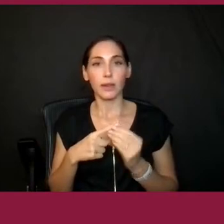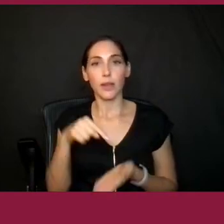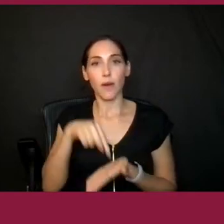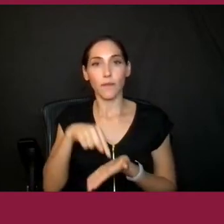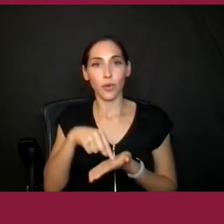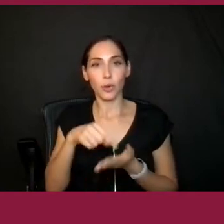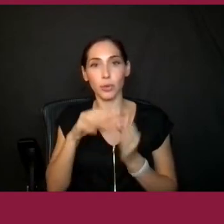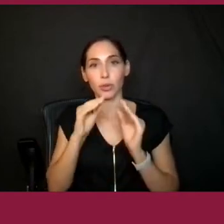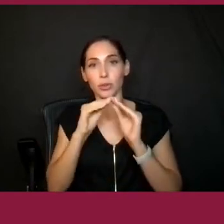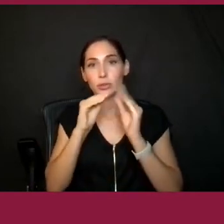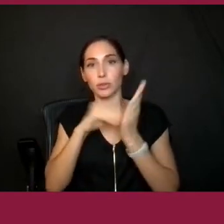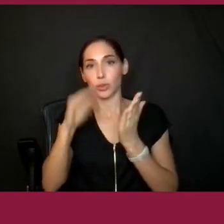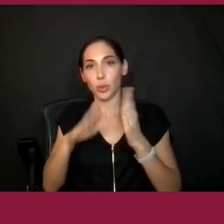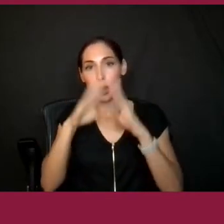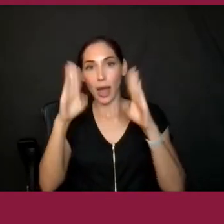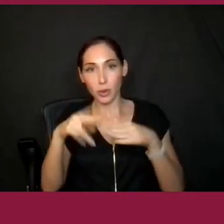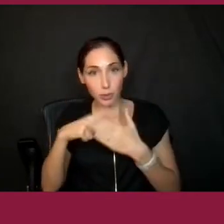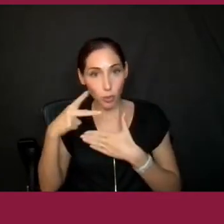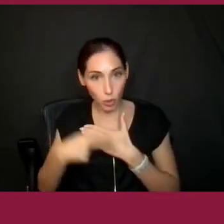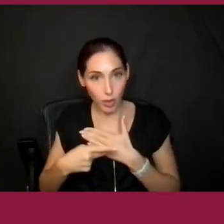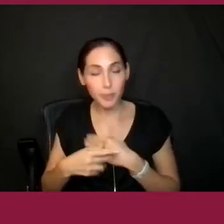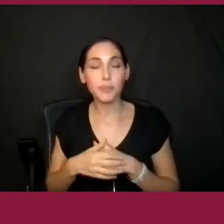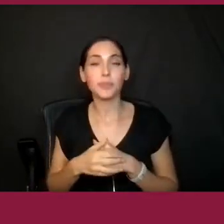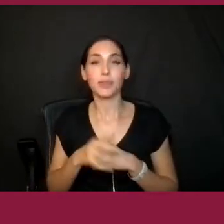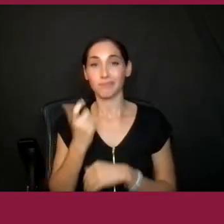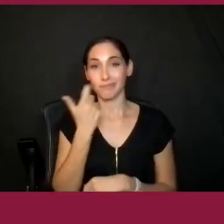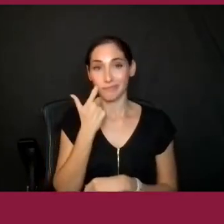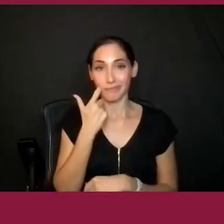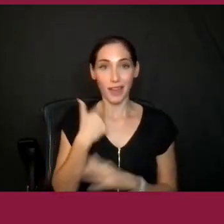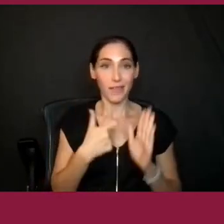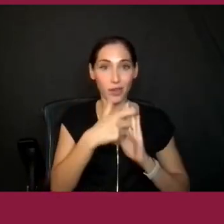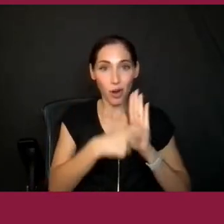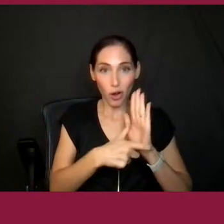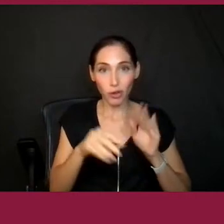program. There was recently an article in the paper that it